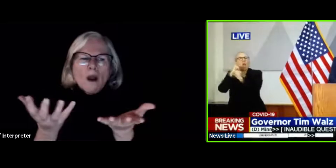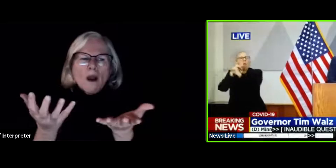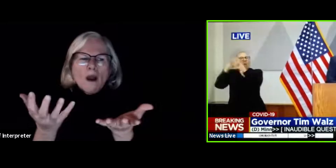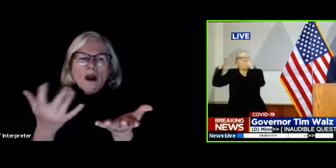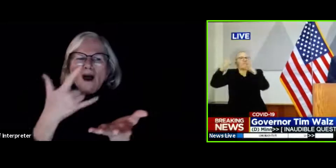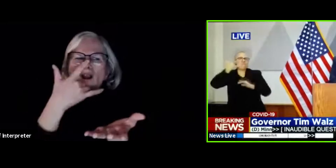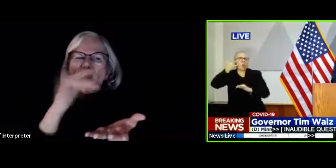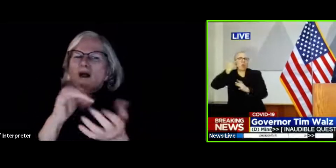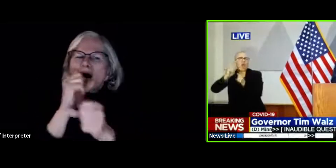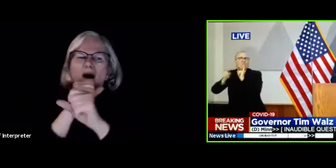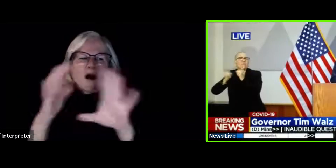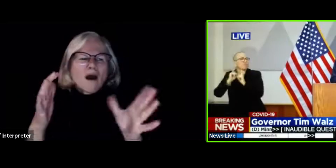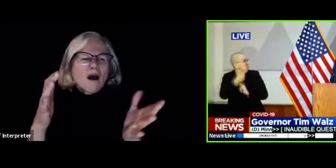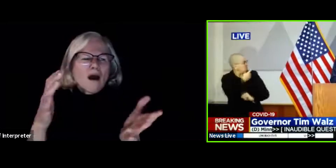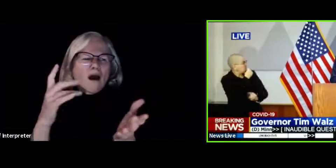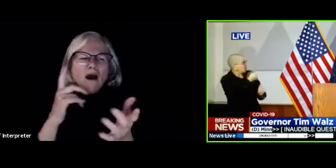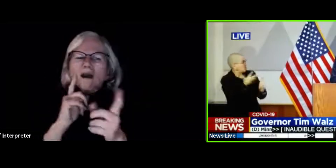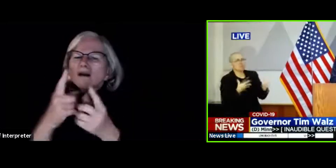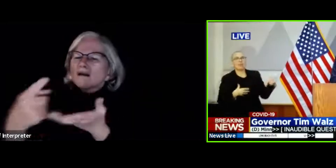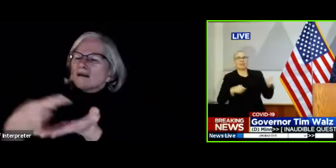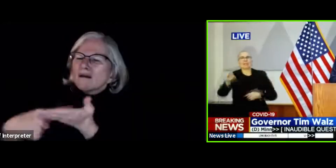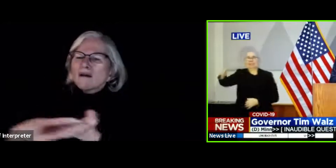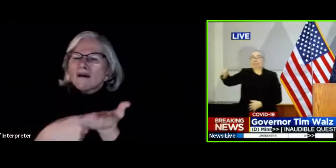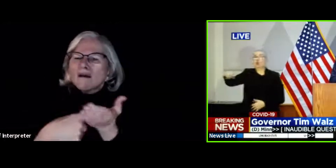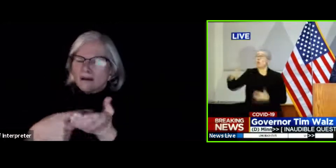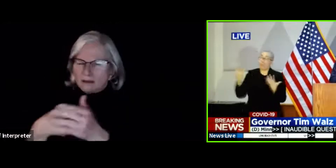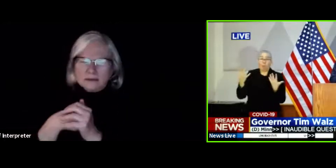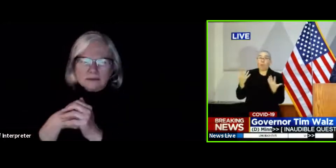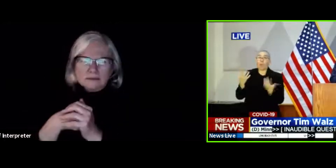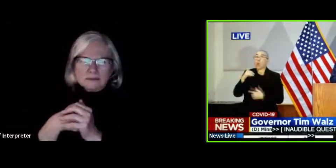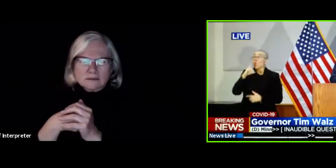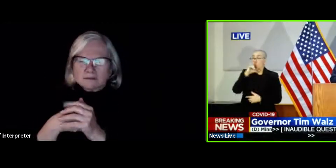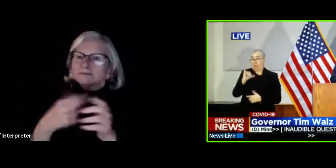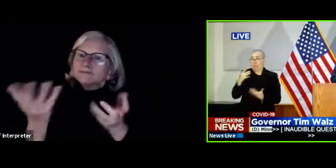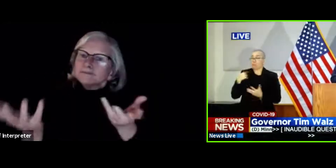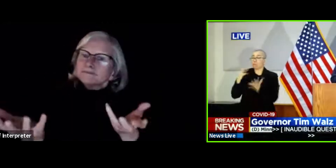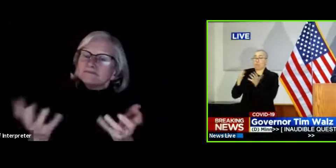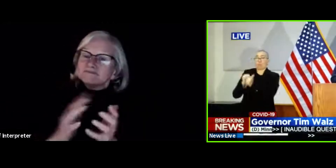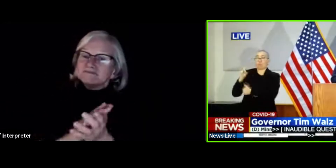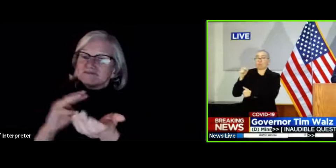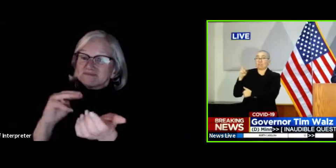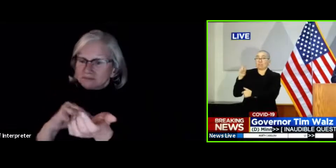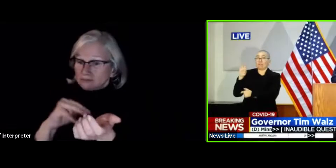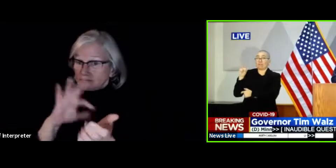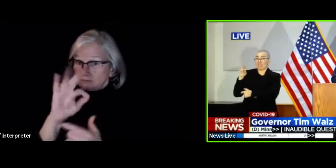≫ THE QUESTION WASHINGS THE CALL WITH Dr. FAUCI, AND I HAVE TO TELL YOU, I CAN'T STATE THE EXACT TIME ON THIS